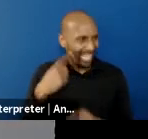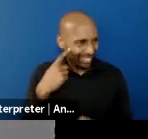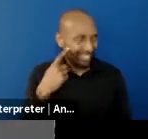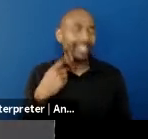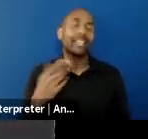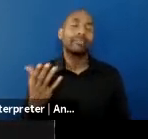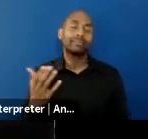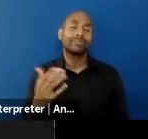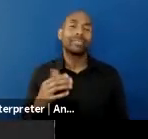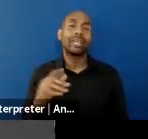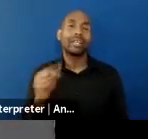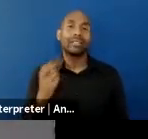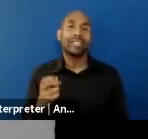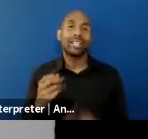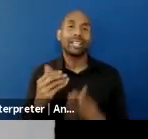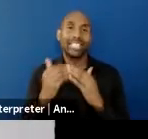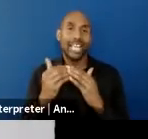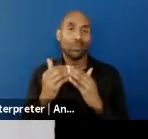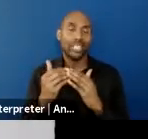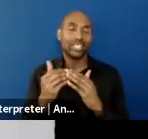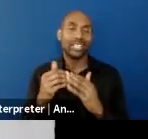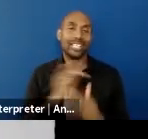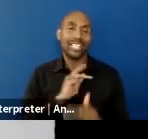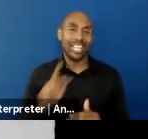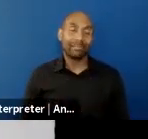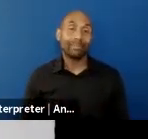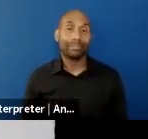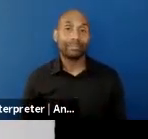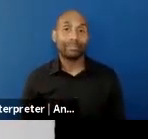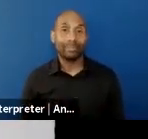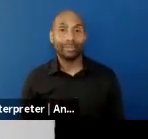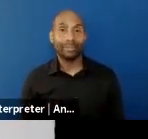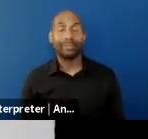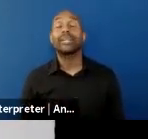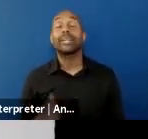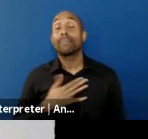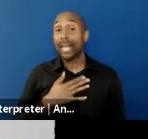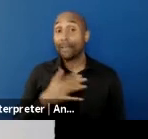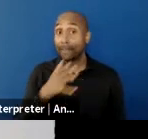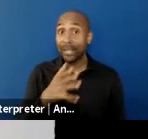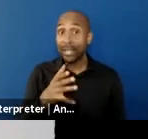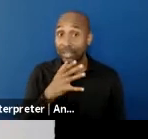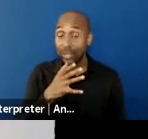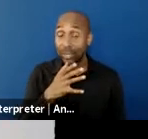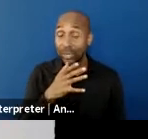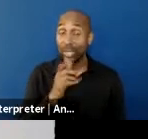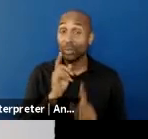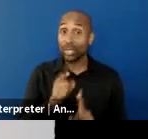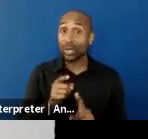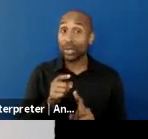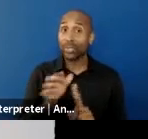There was a special spot my mother would go introduce me too.